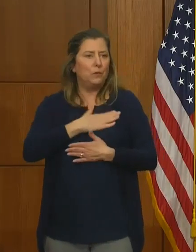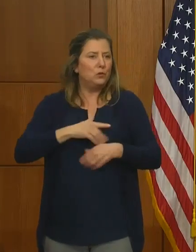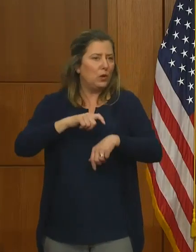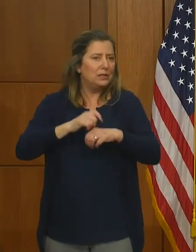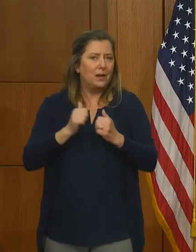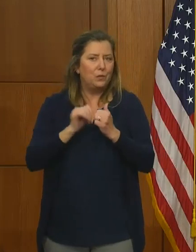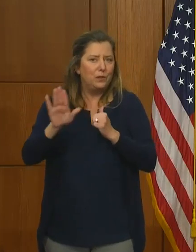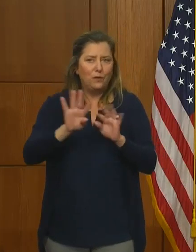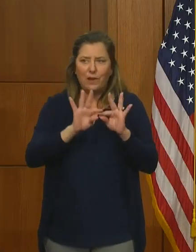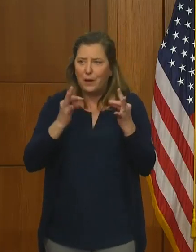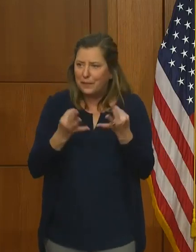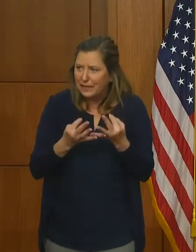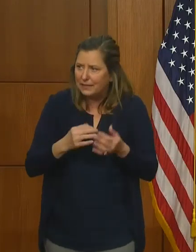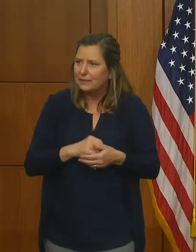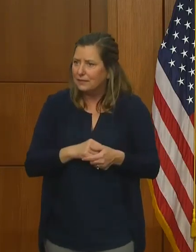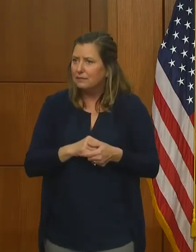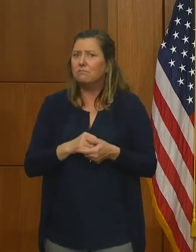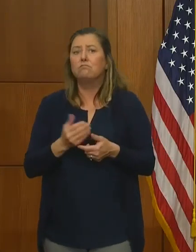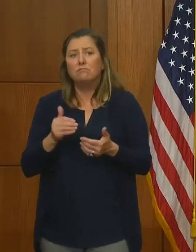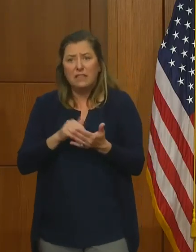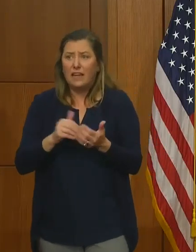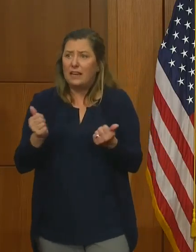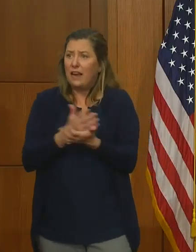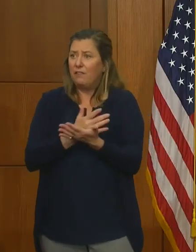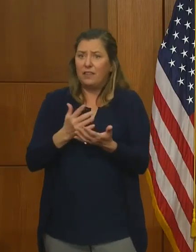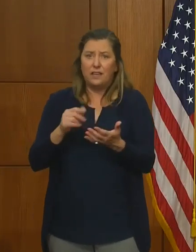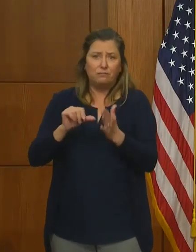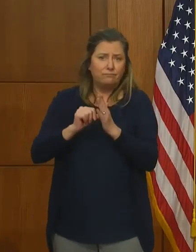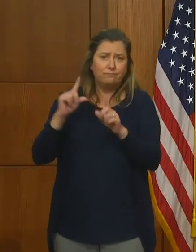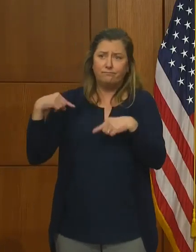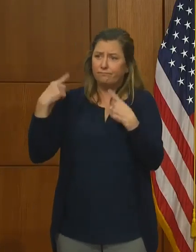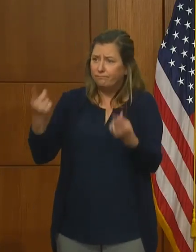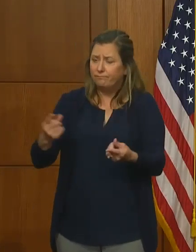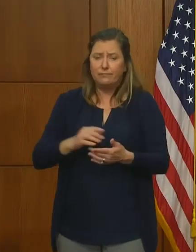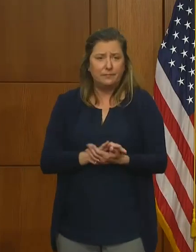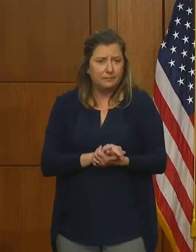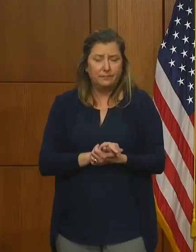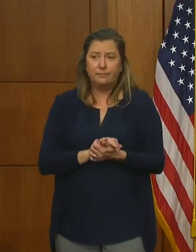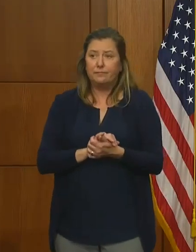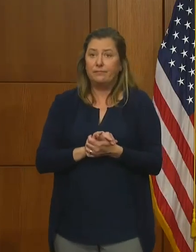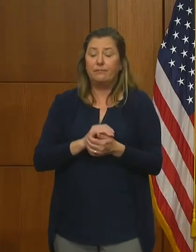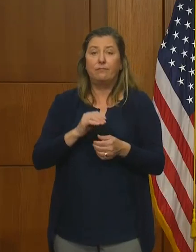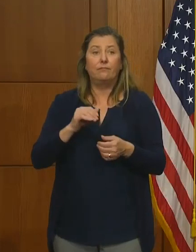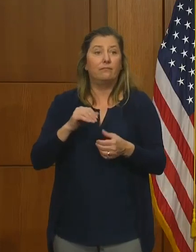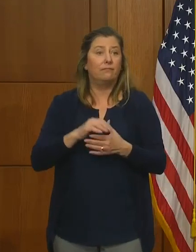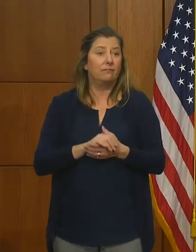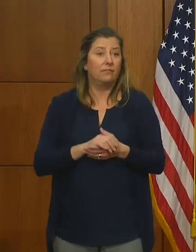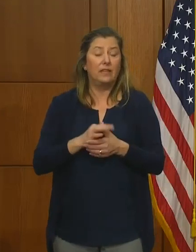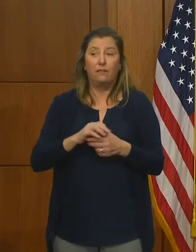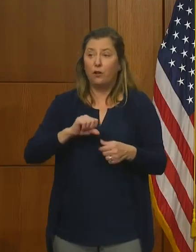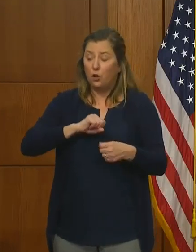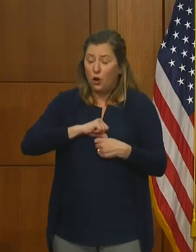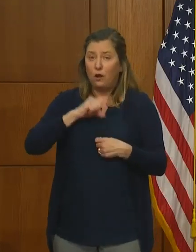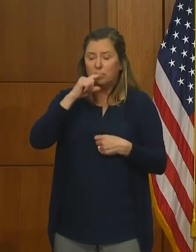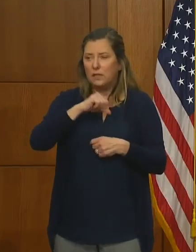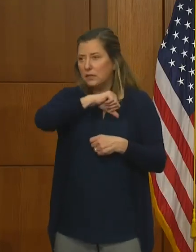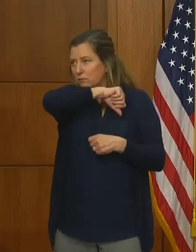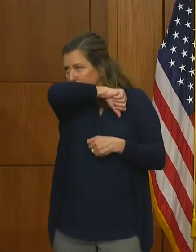OTHERWISE I'LL TRY TO STAY AT HOME- ENJOY YOUR TIME WITH YOUR FAMILY AND- AND AGAIN THE